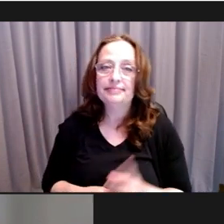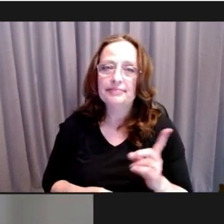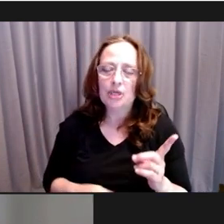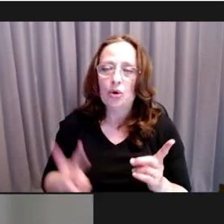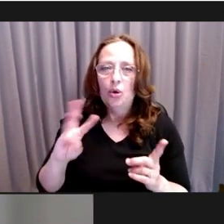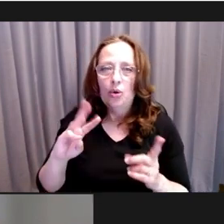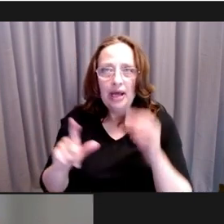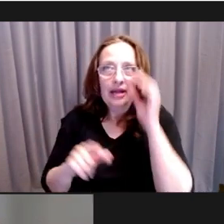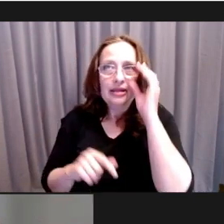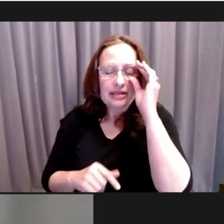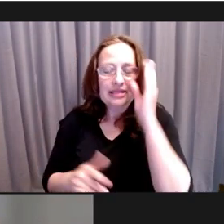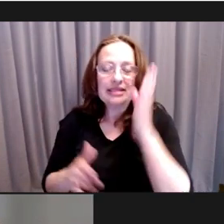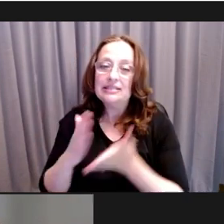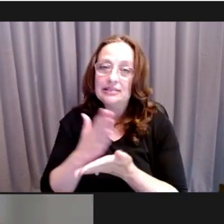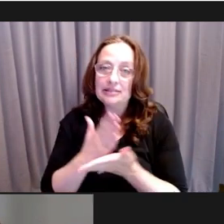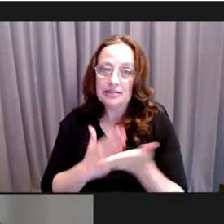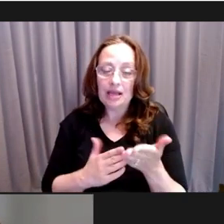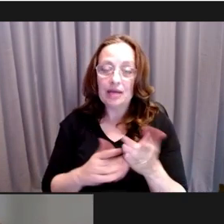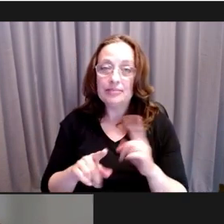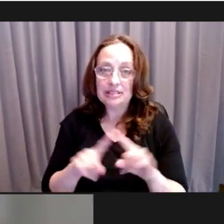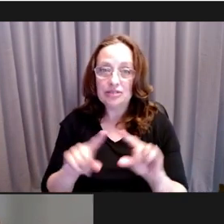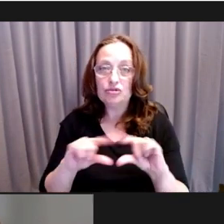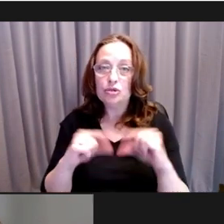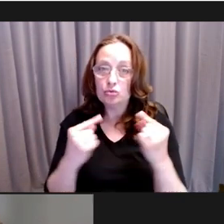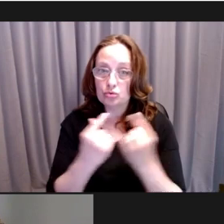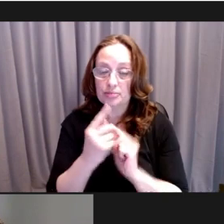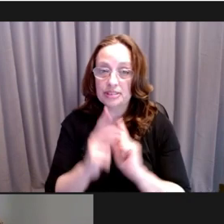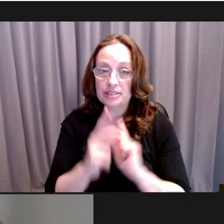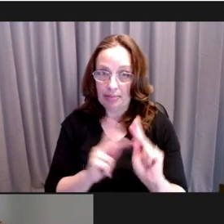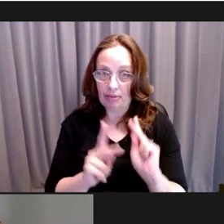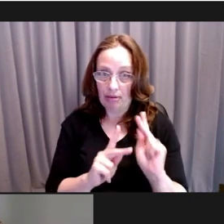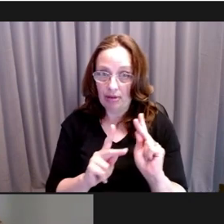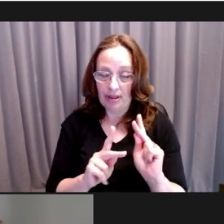GJB2, which I alluded to, is the most common cause for that.